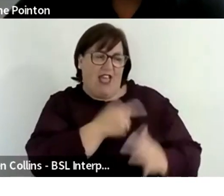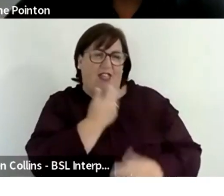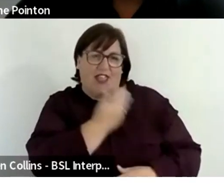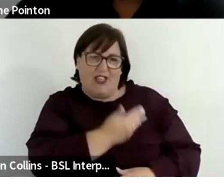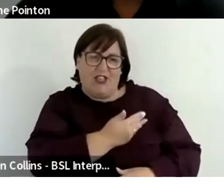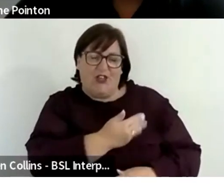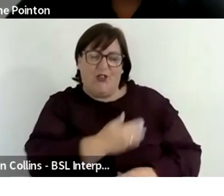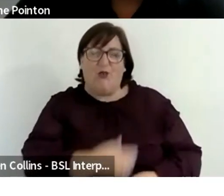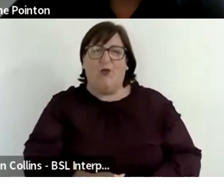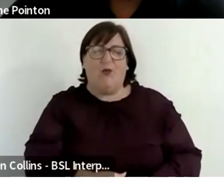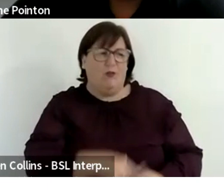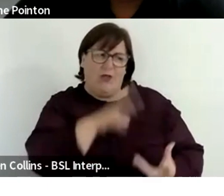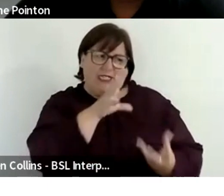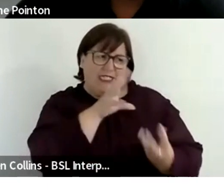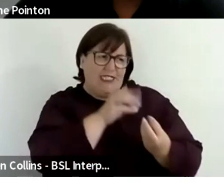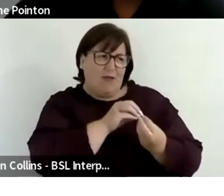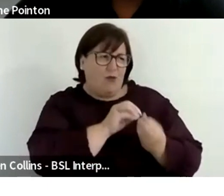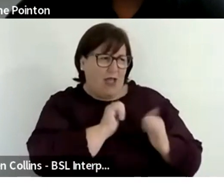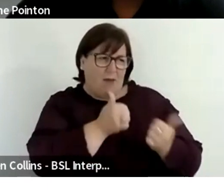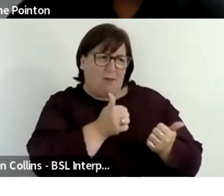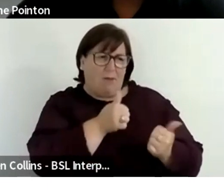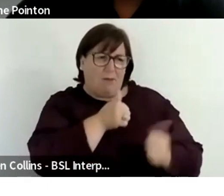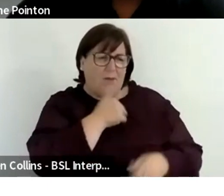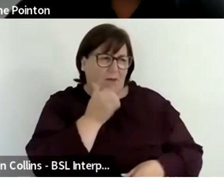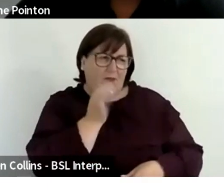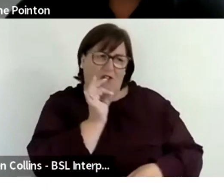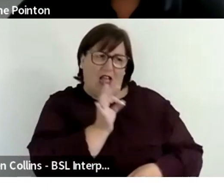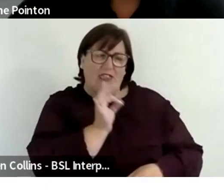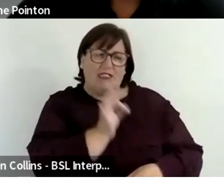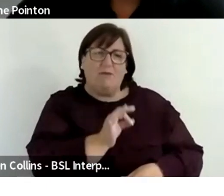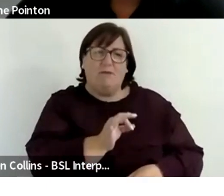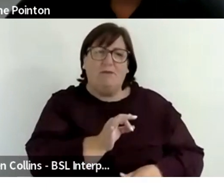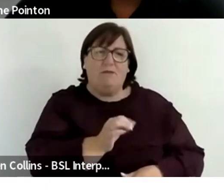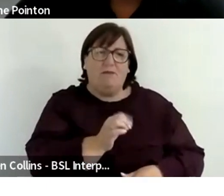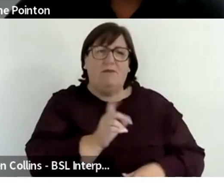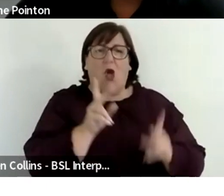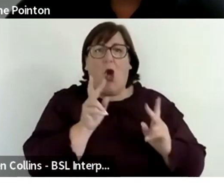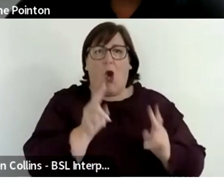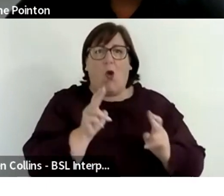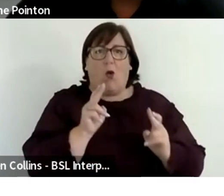You have summed that up really nicely I think, hopefully what I'm going to do now is put colour